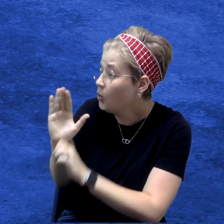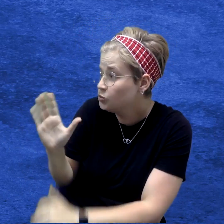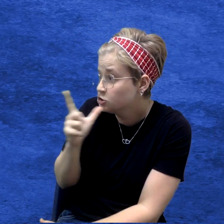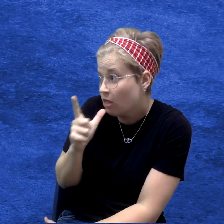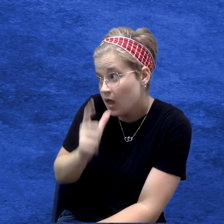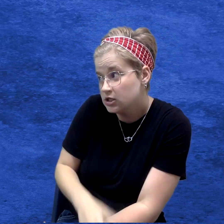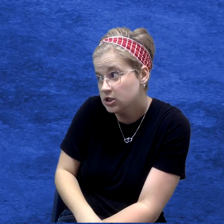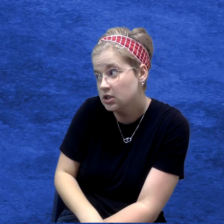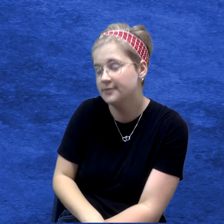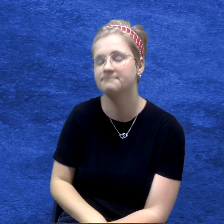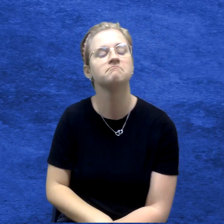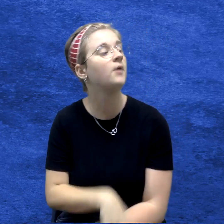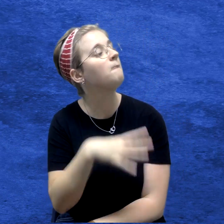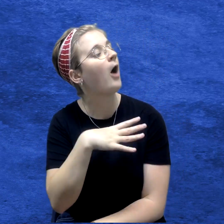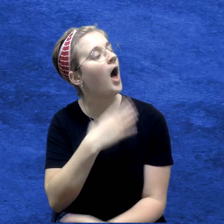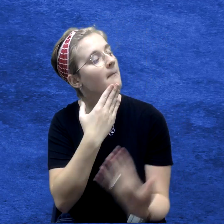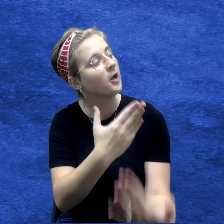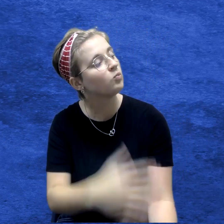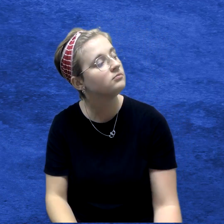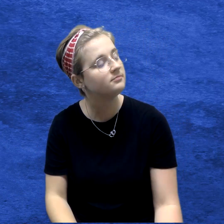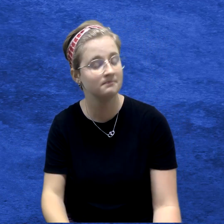“Fine, thanks,” Dink said.